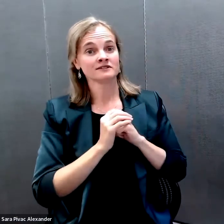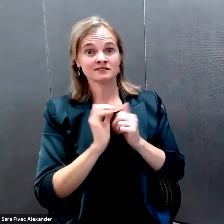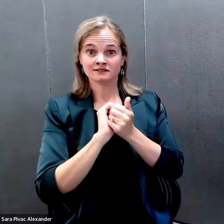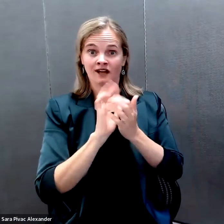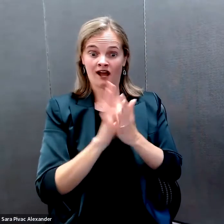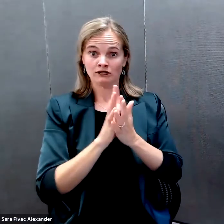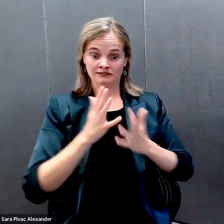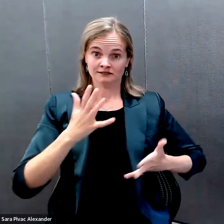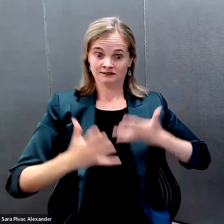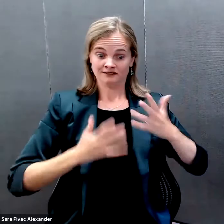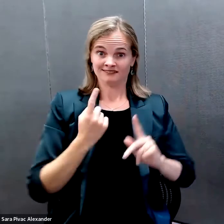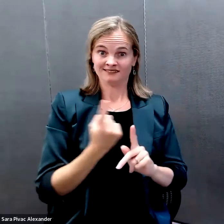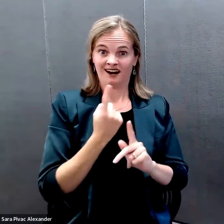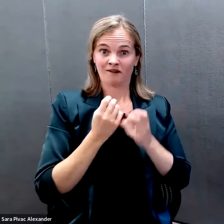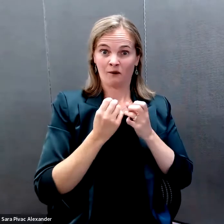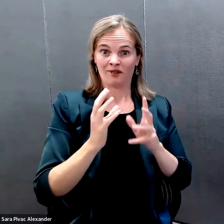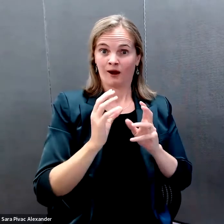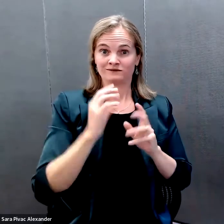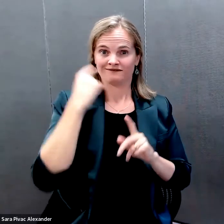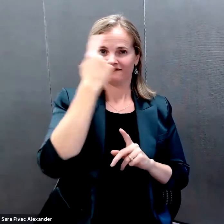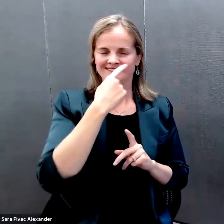it shows effect and emphasis